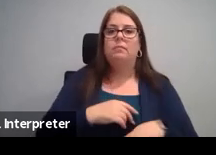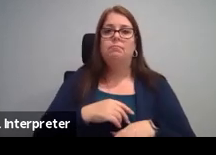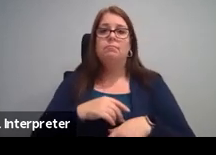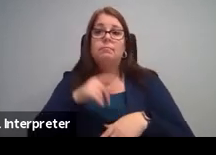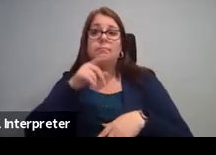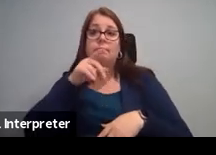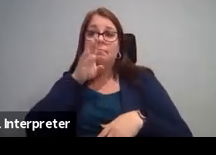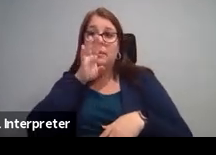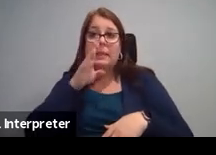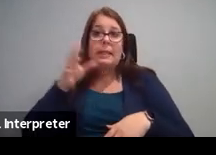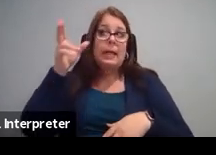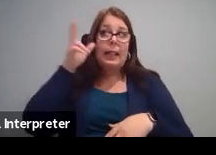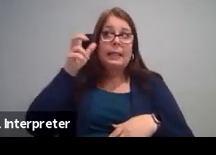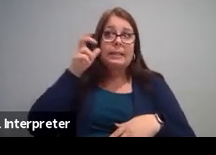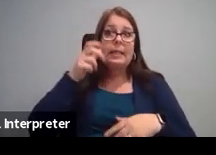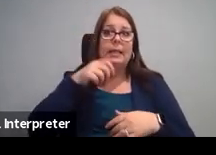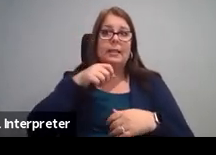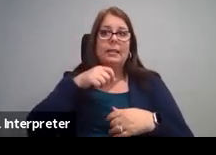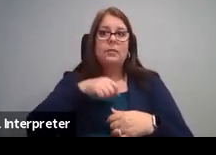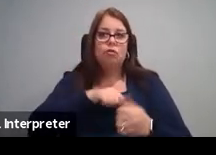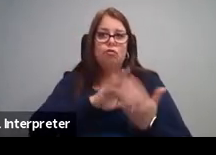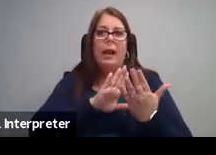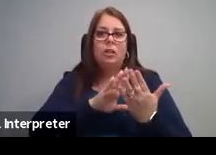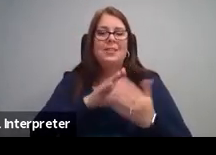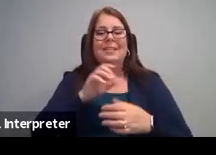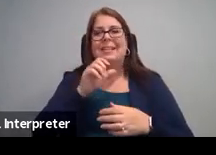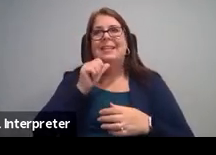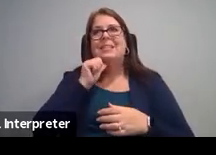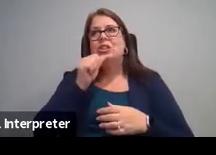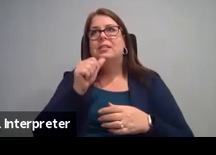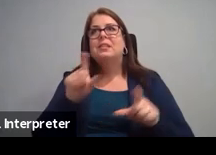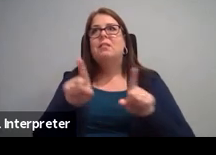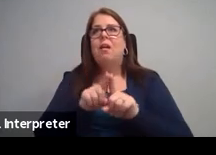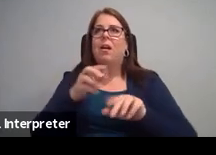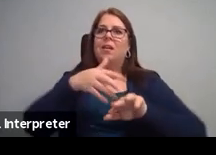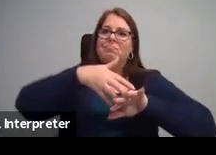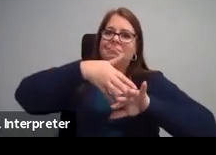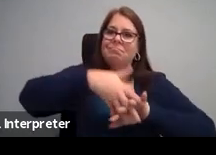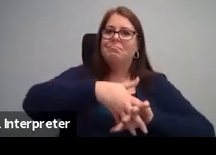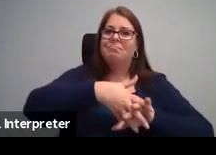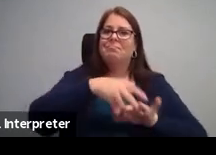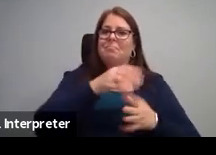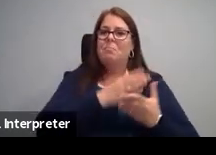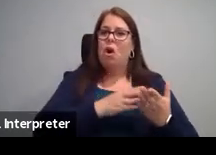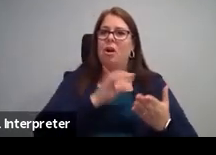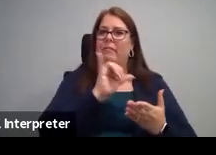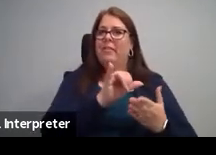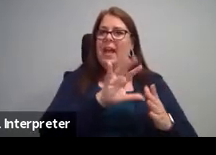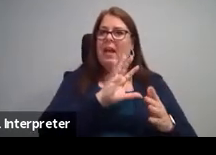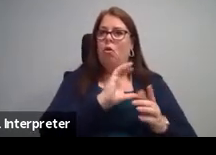Laurie Arnold: It's just not as much a part of that culture, I would say in general because it's so rooted in career education so